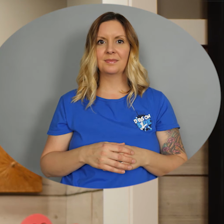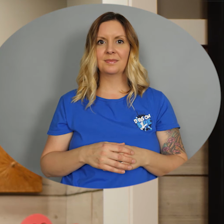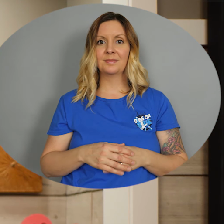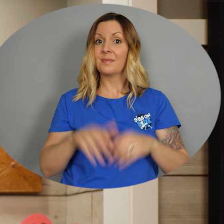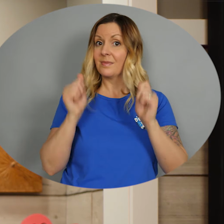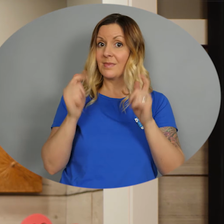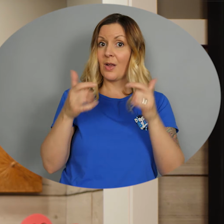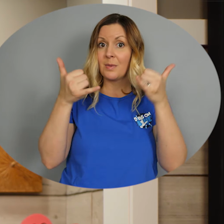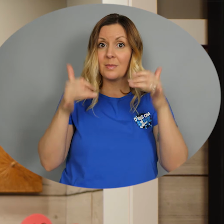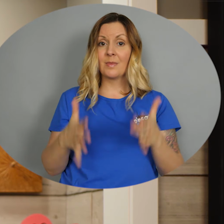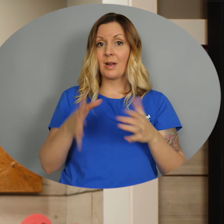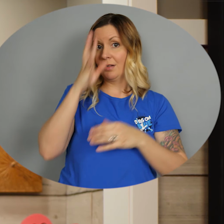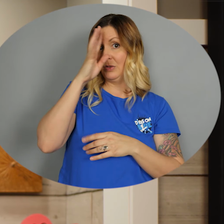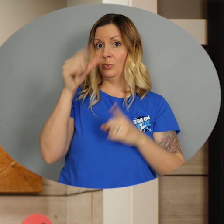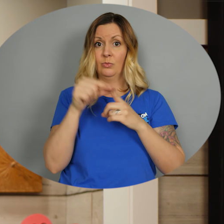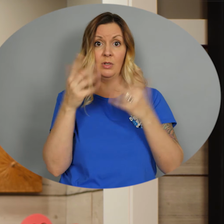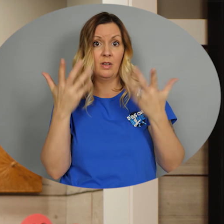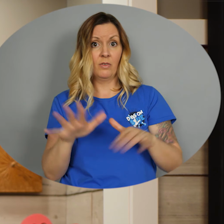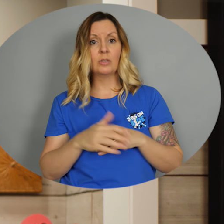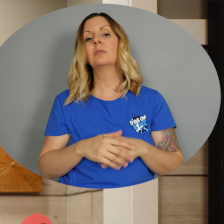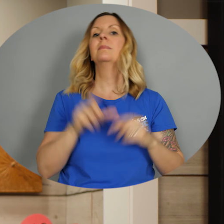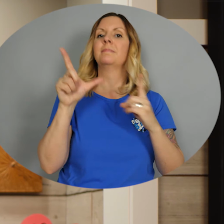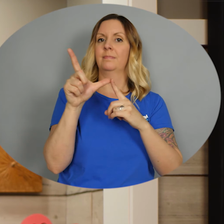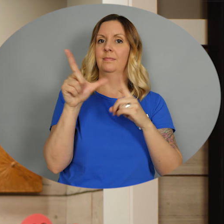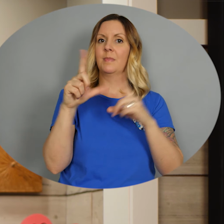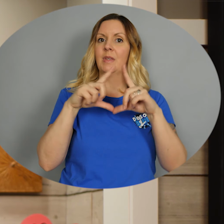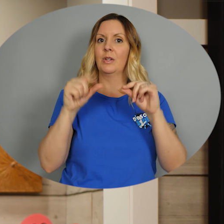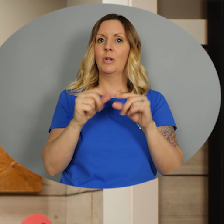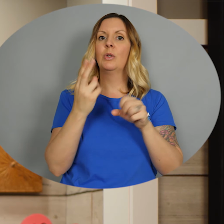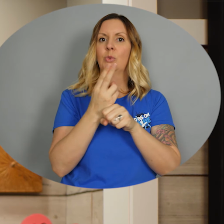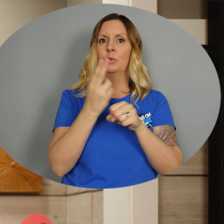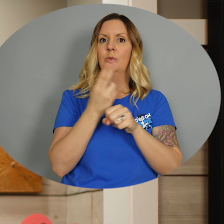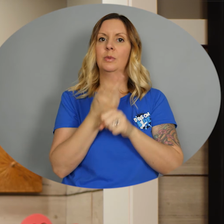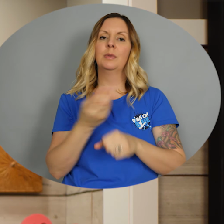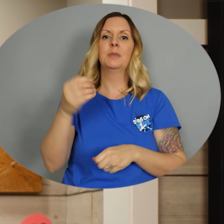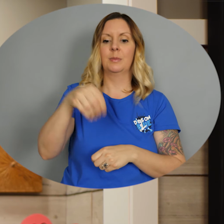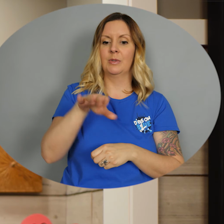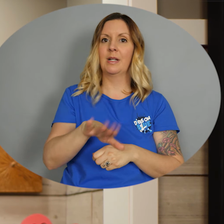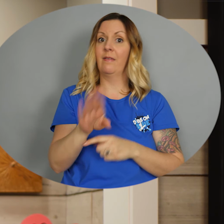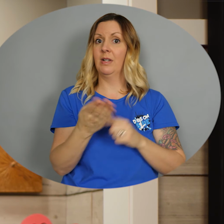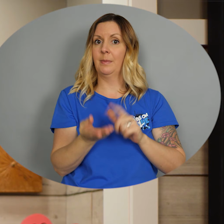decided on their final word, the words and cards used to make them are revealed, and